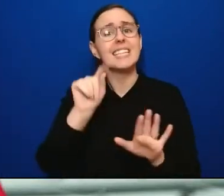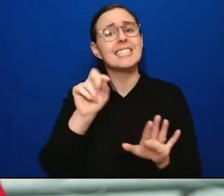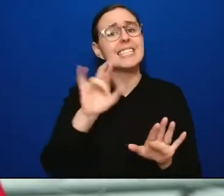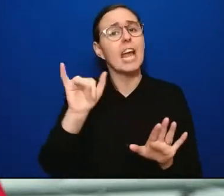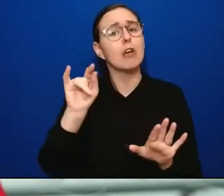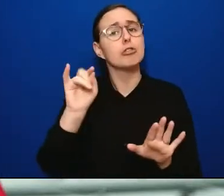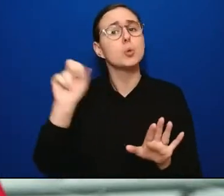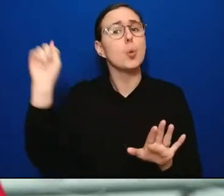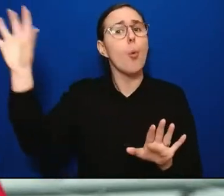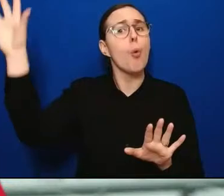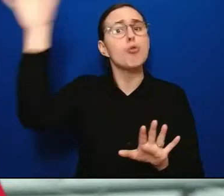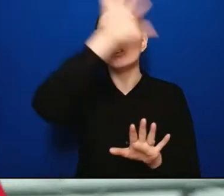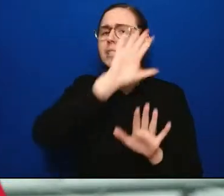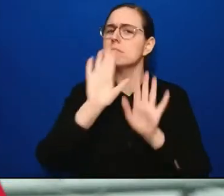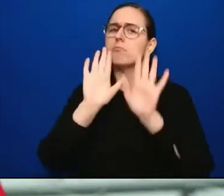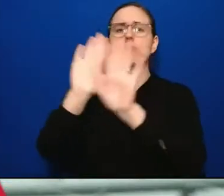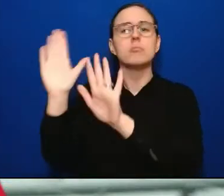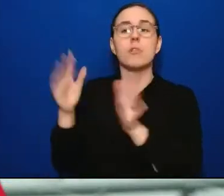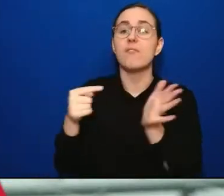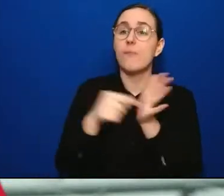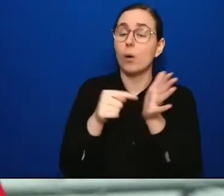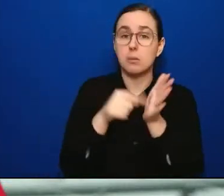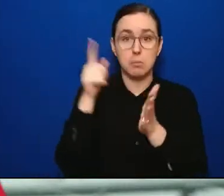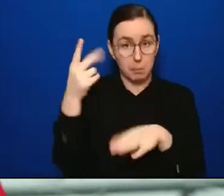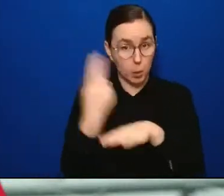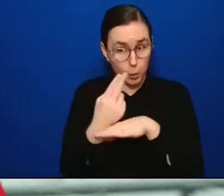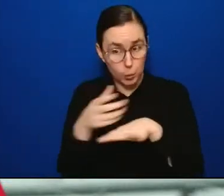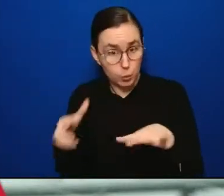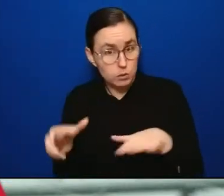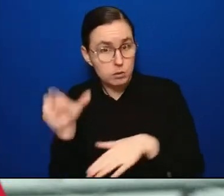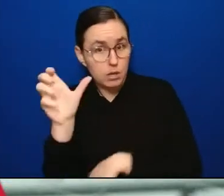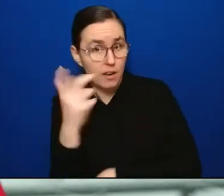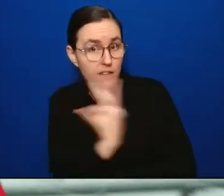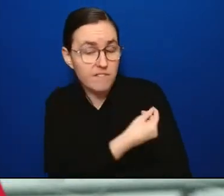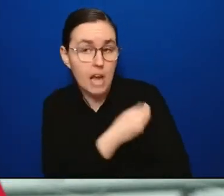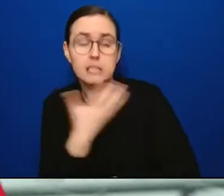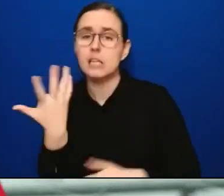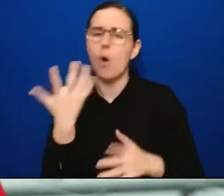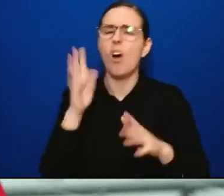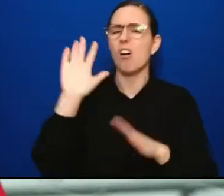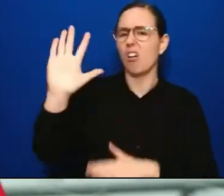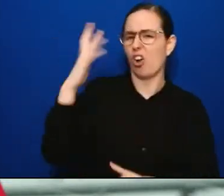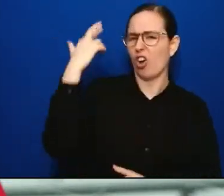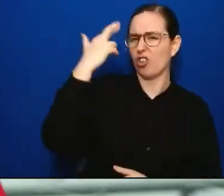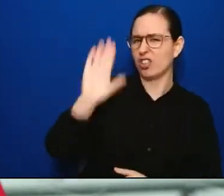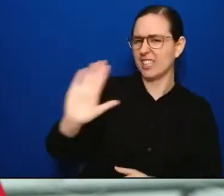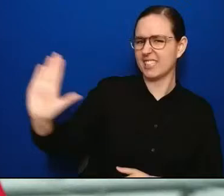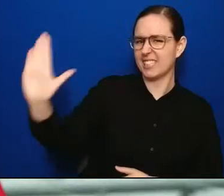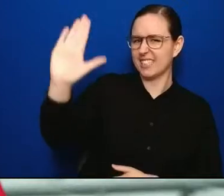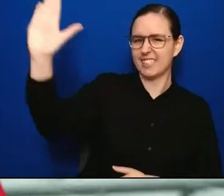having a really important effects and is in play here in BC still, But those are all